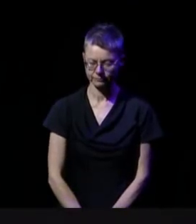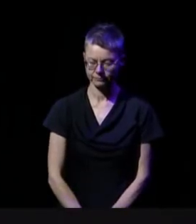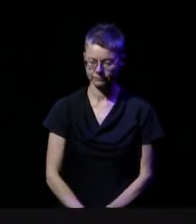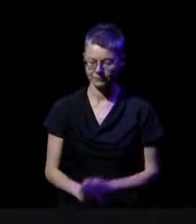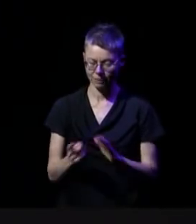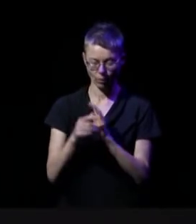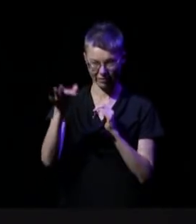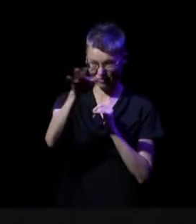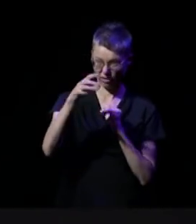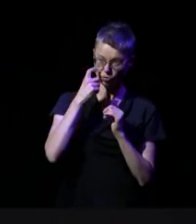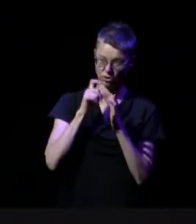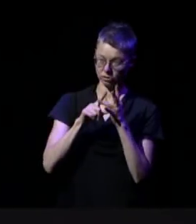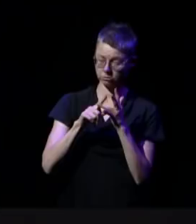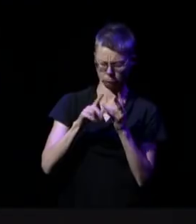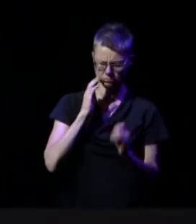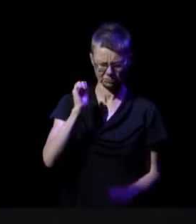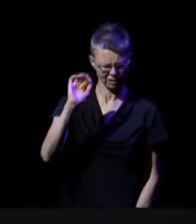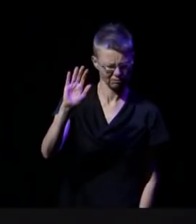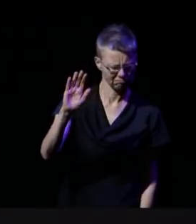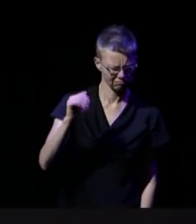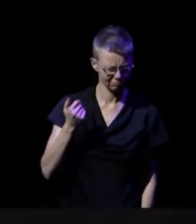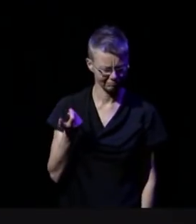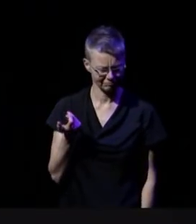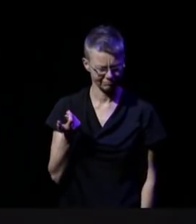to do is completely irrelevant really. I mean, it's irrelevant.